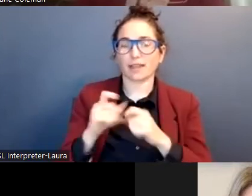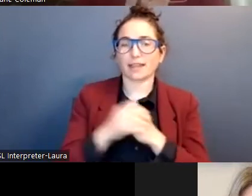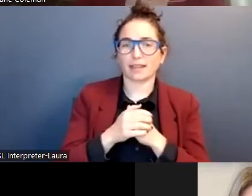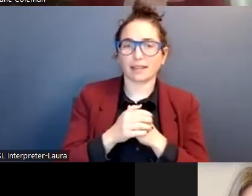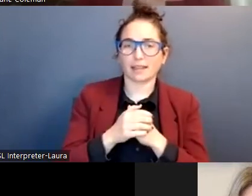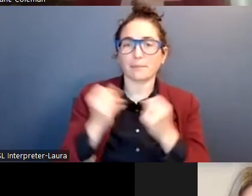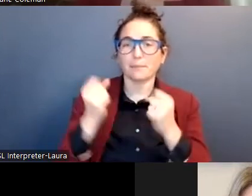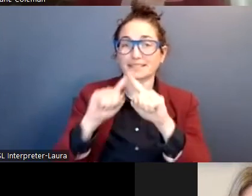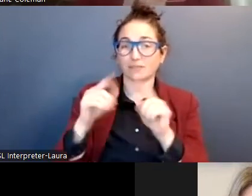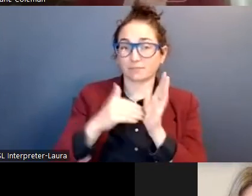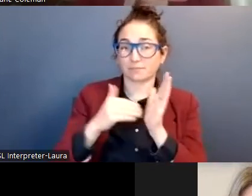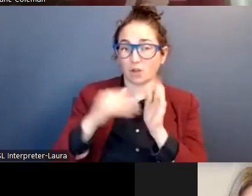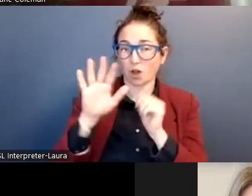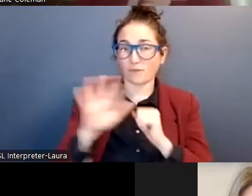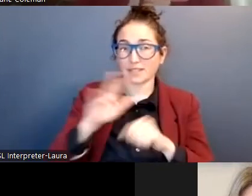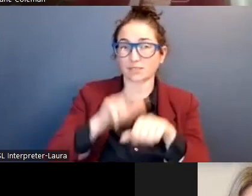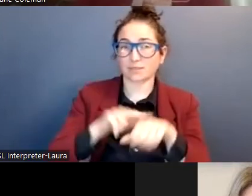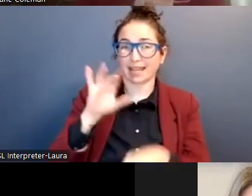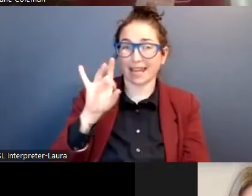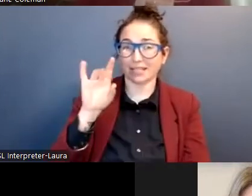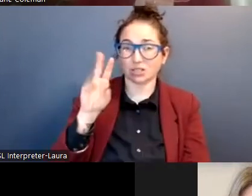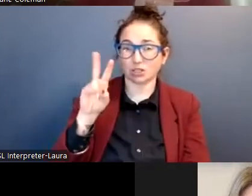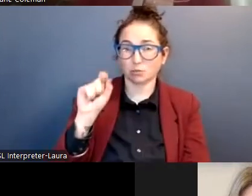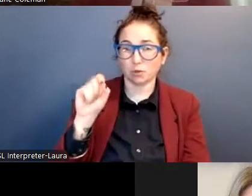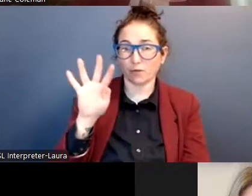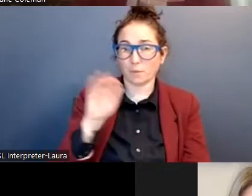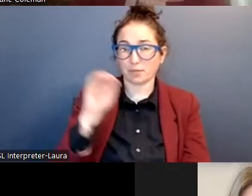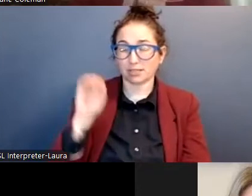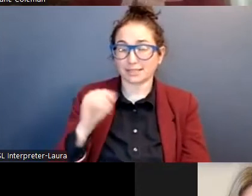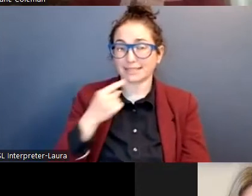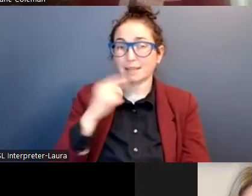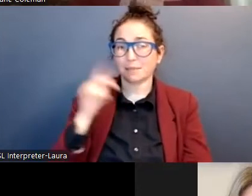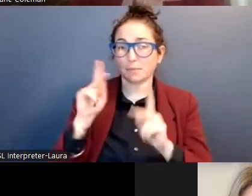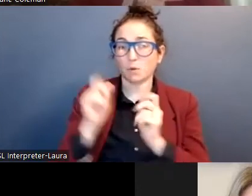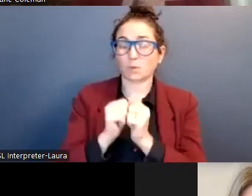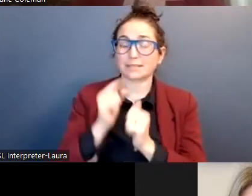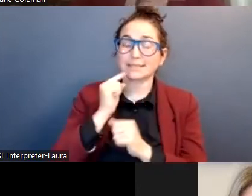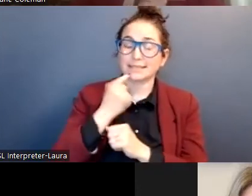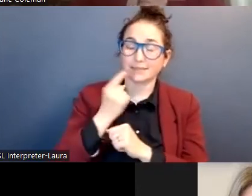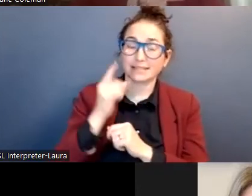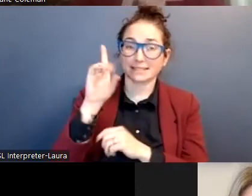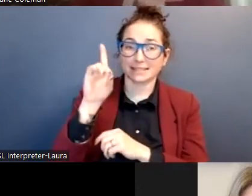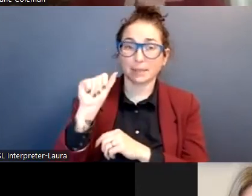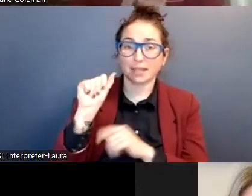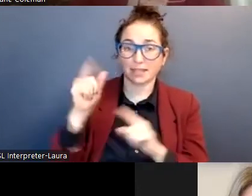nationwide at 2.4%, reported that people with significant disability have worse quality of